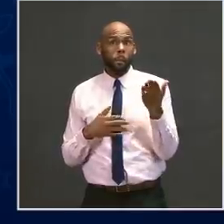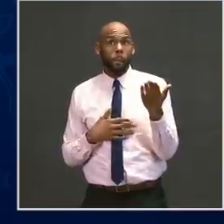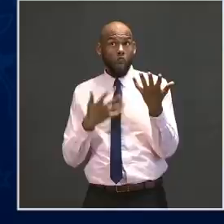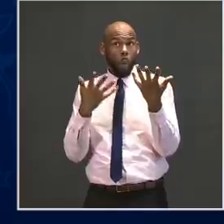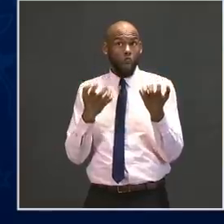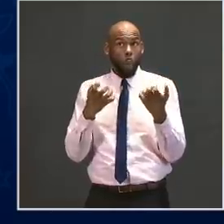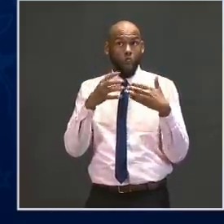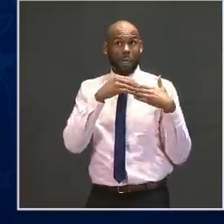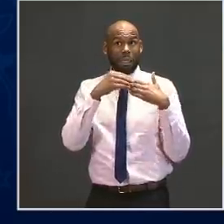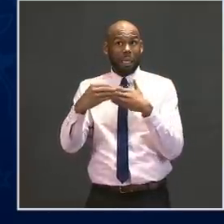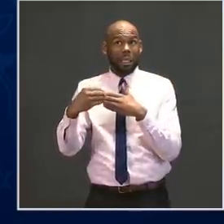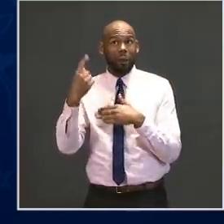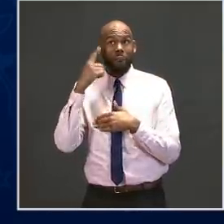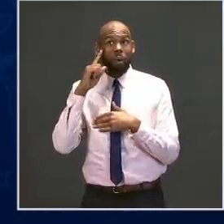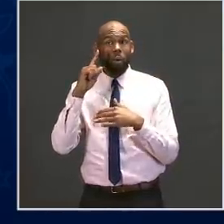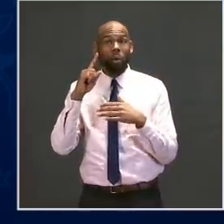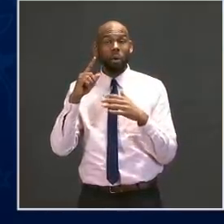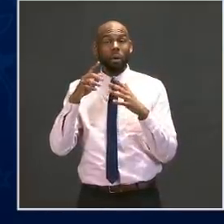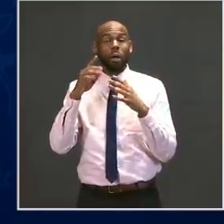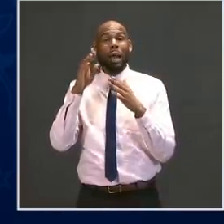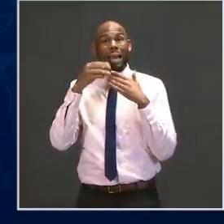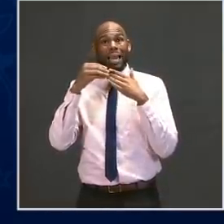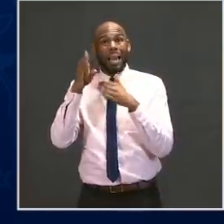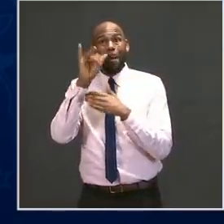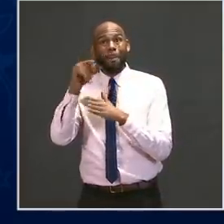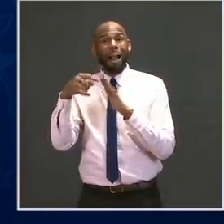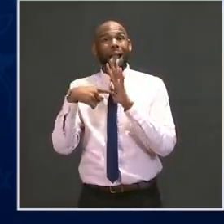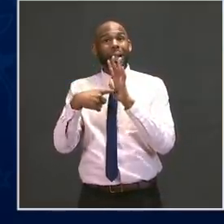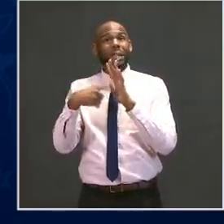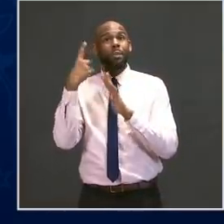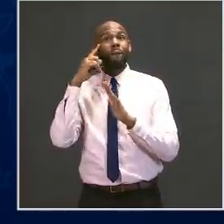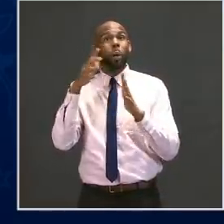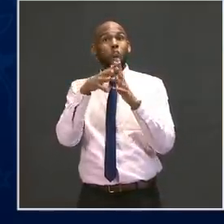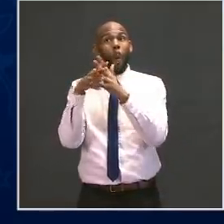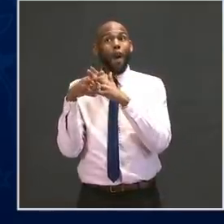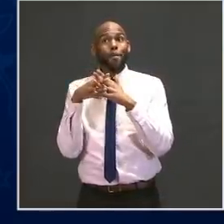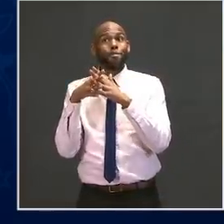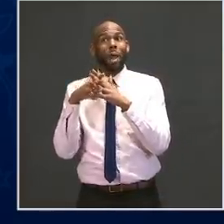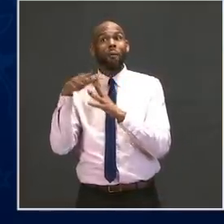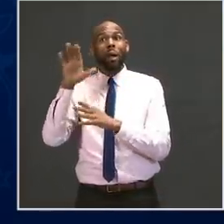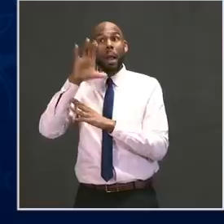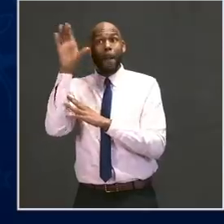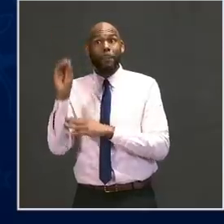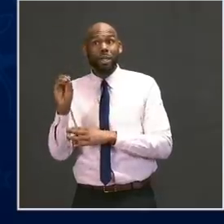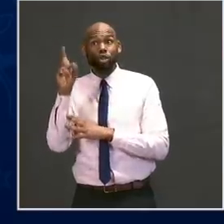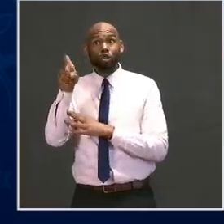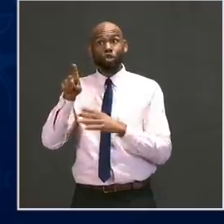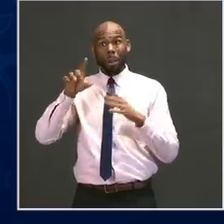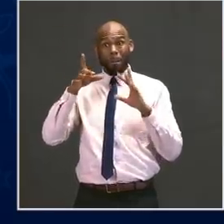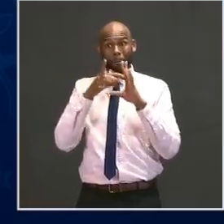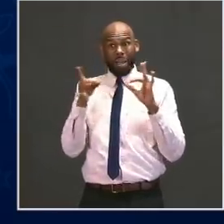for American companies? Does he want to -- should he start that same message for American companies? Ms. Psaki: He's -- he's the President of the United States;